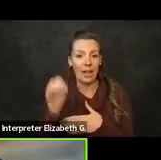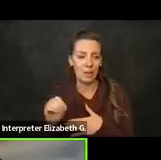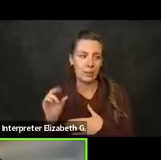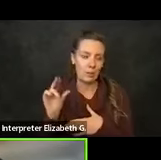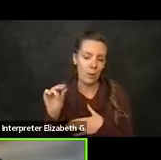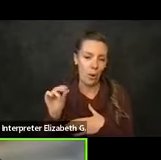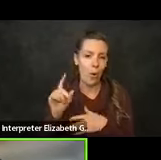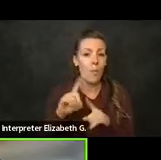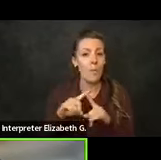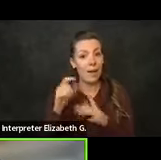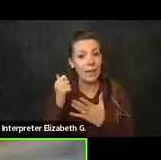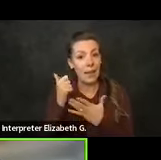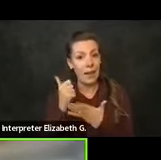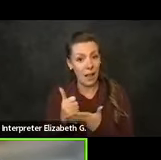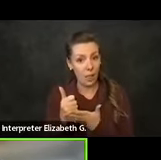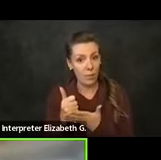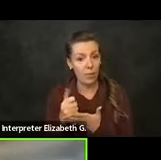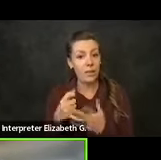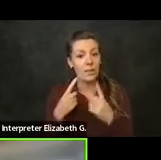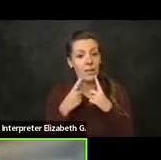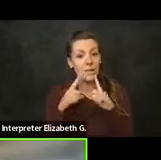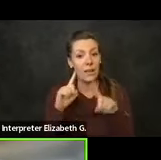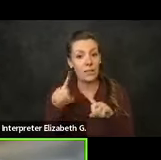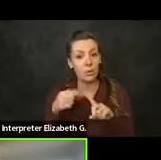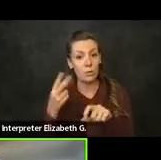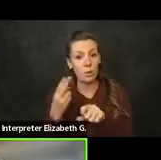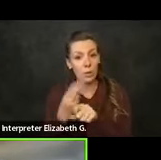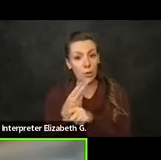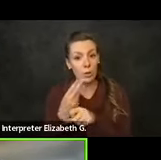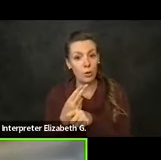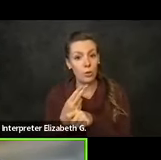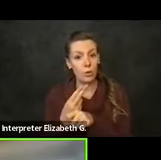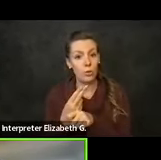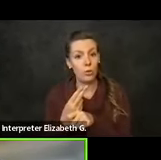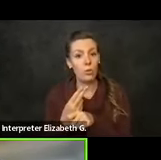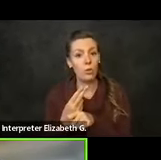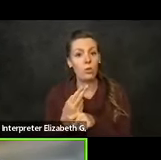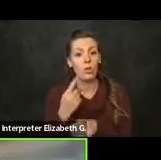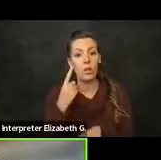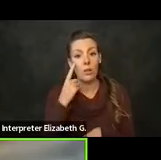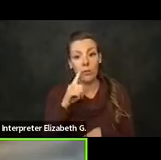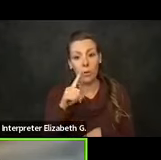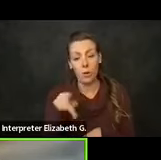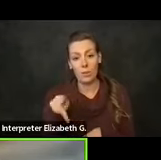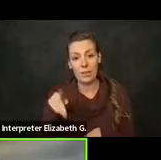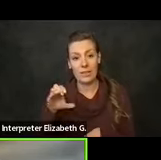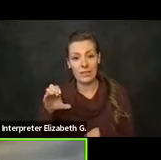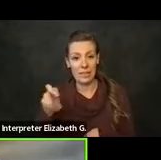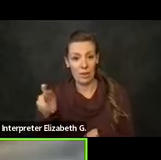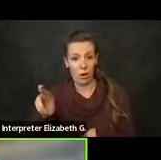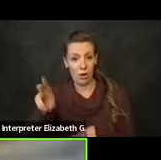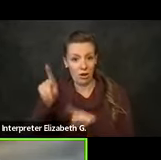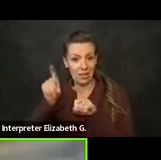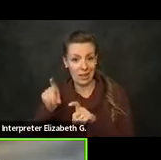They're also effective when used with one or more sensitive PCR test. Ideally, if you know that you'll be